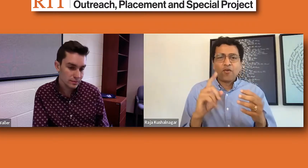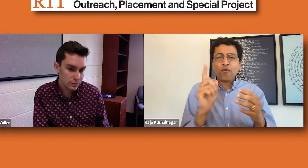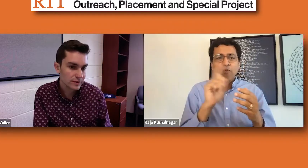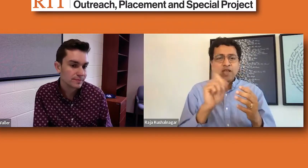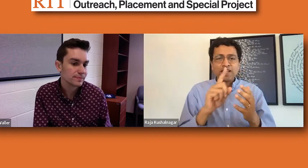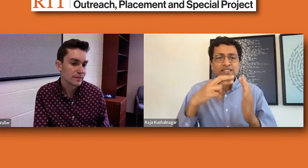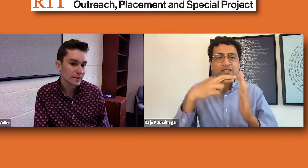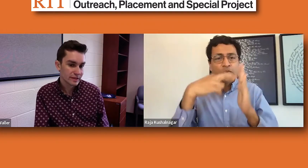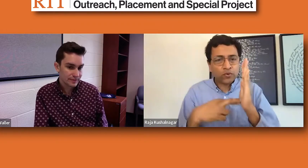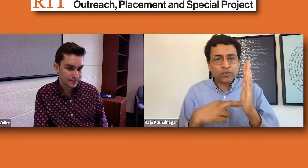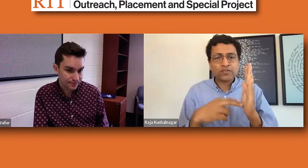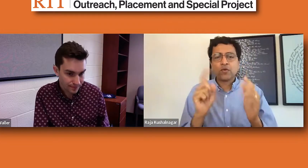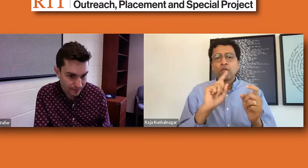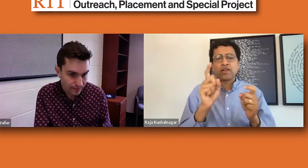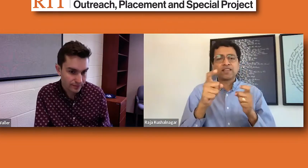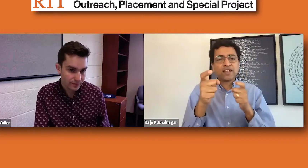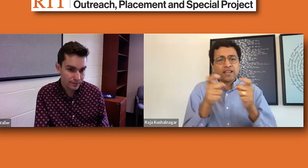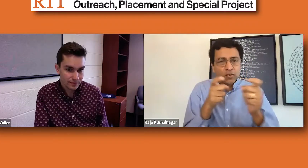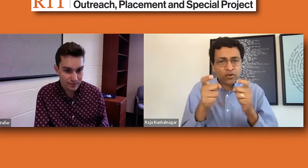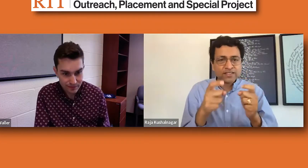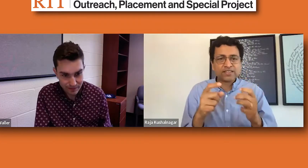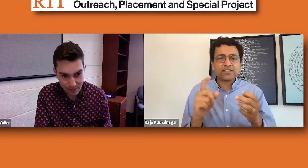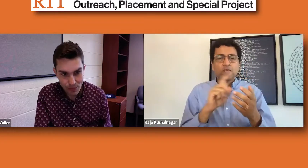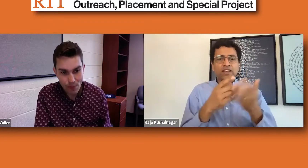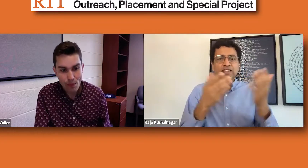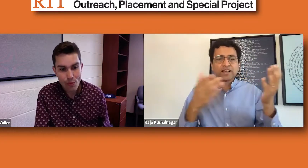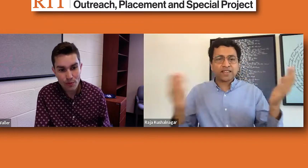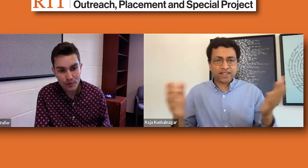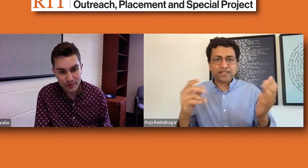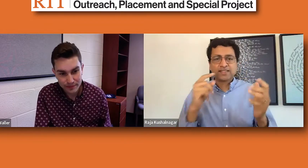You can't just have one rule that fits. All right.